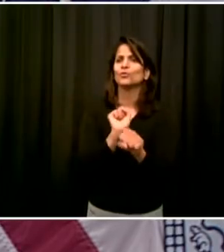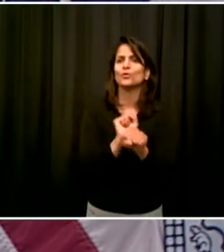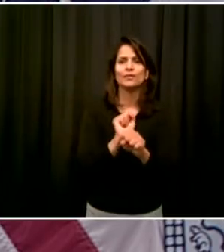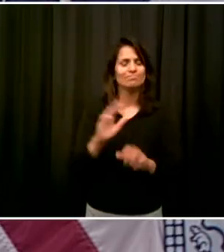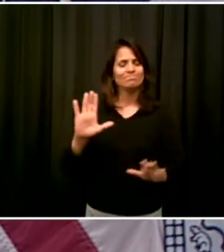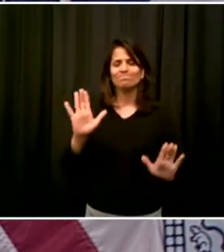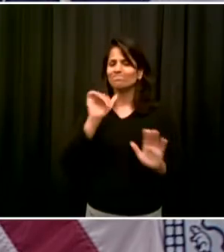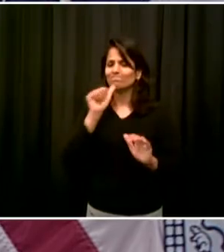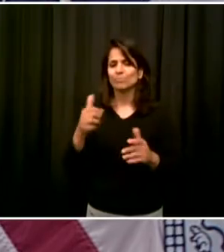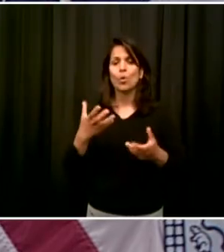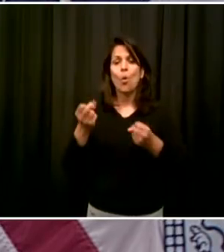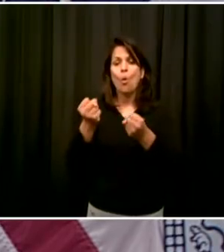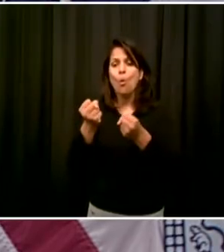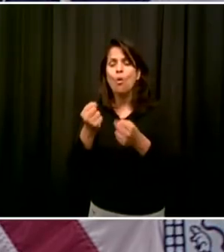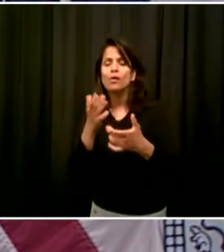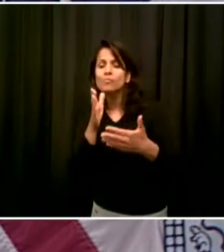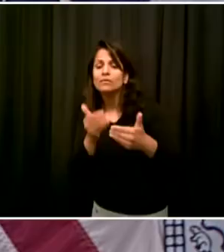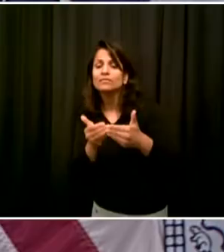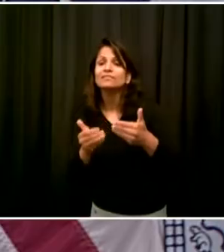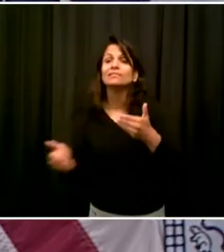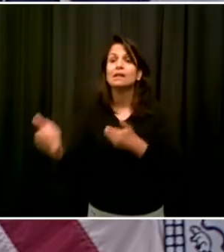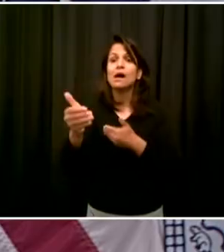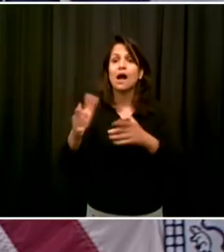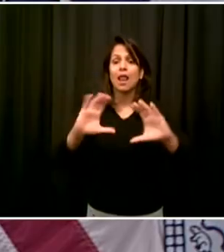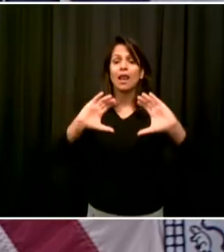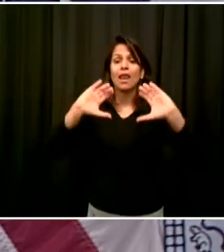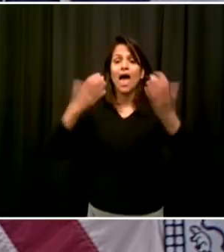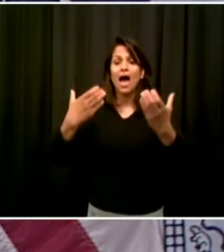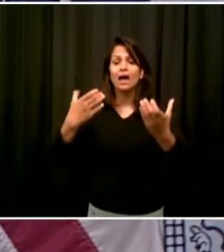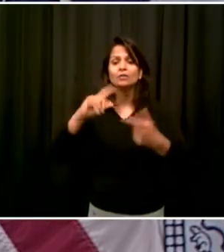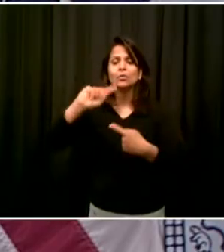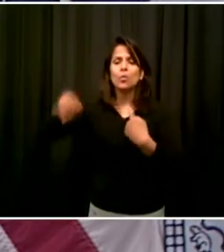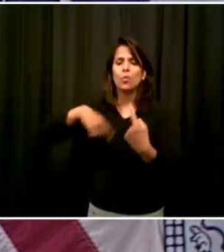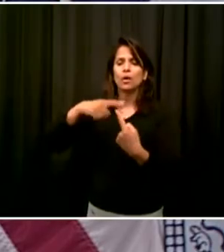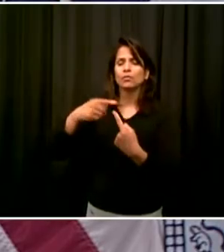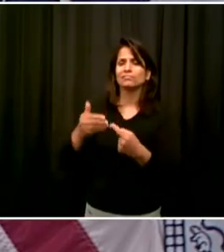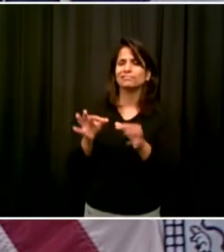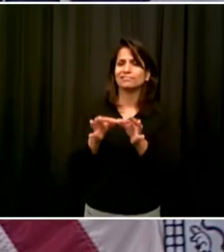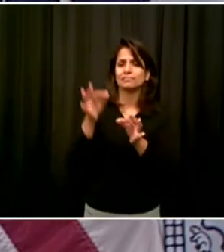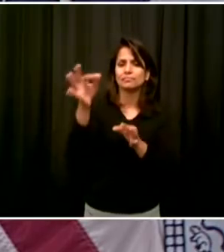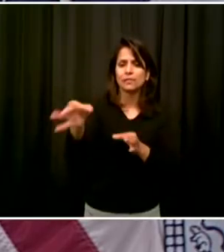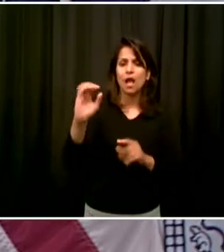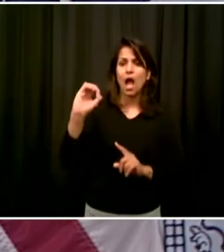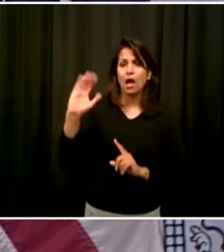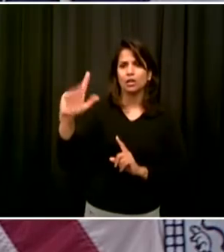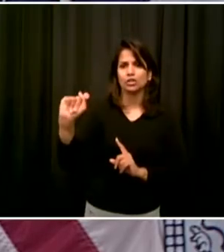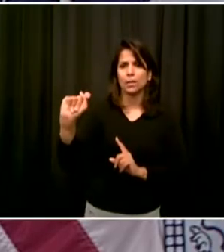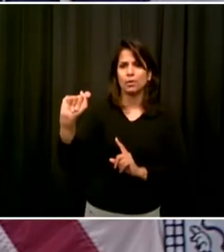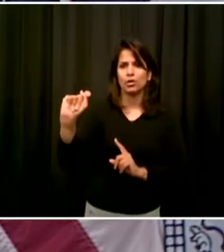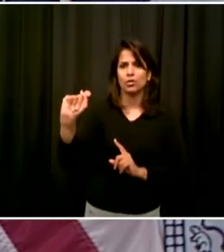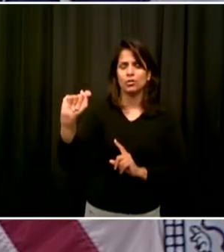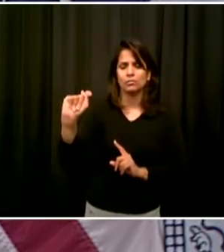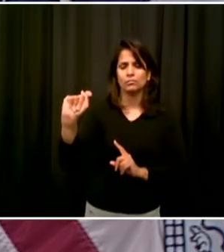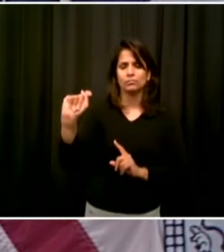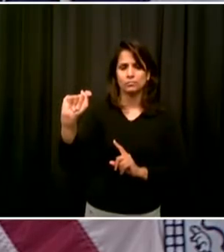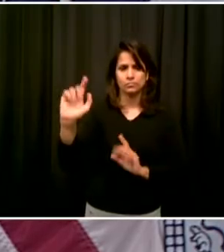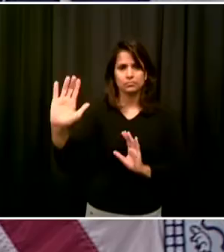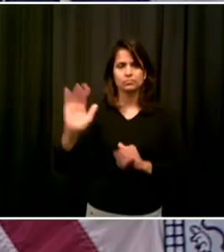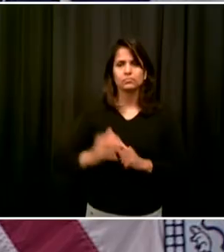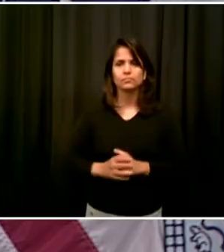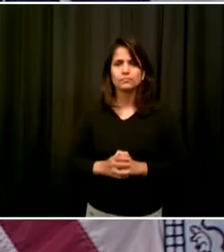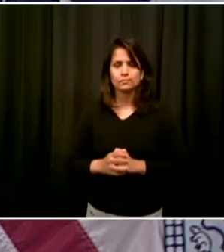IS SCHEDULED FOR